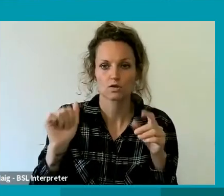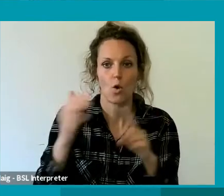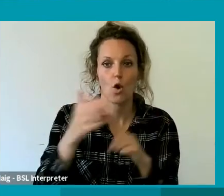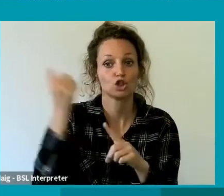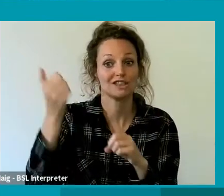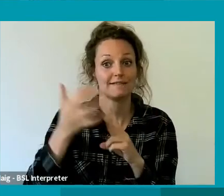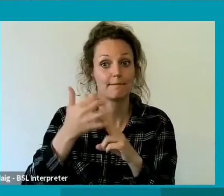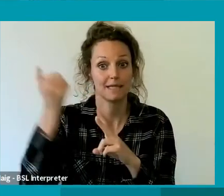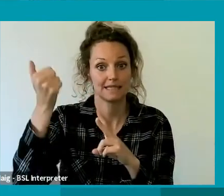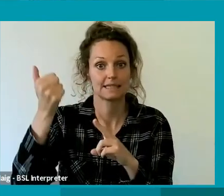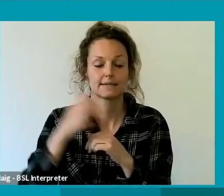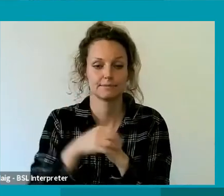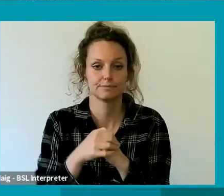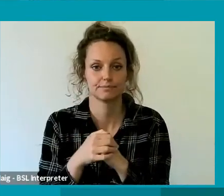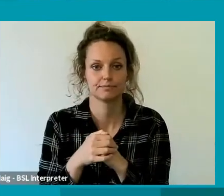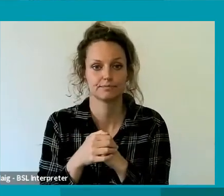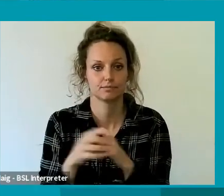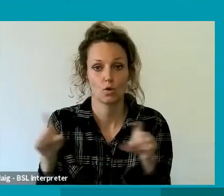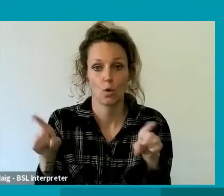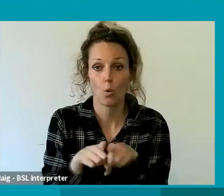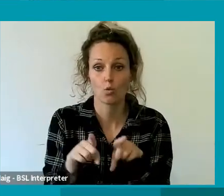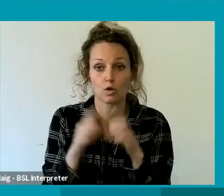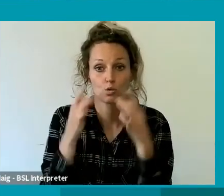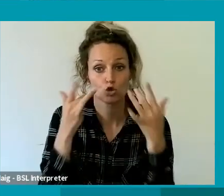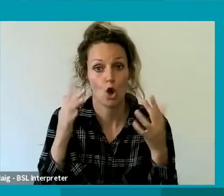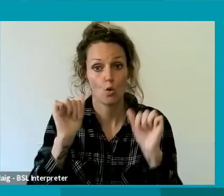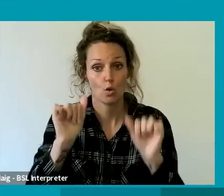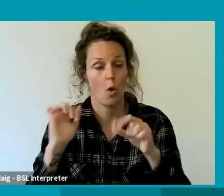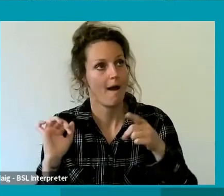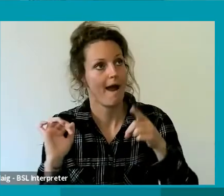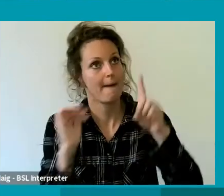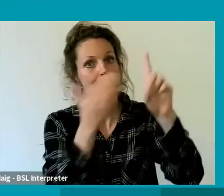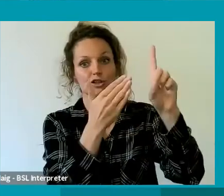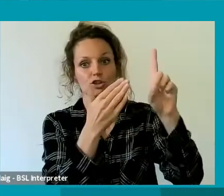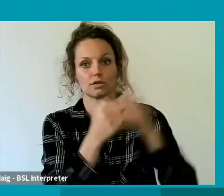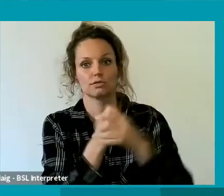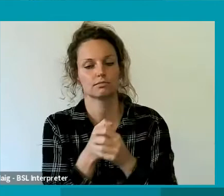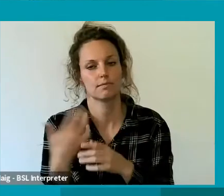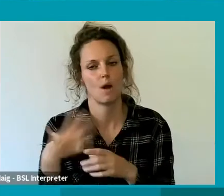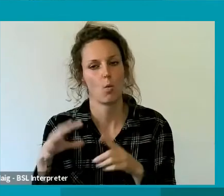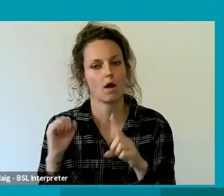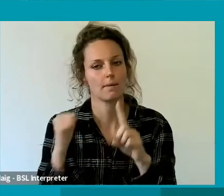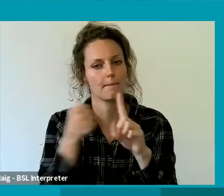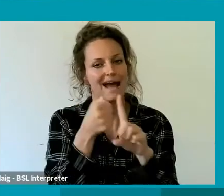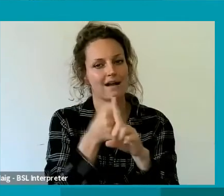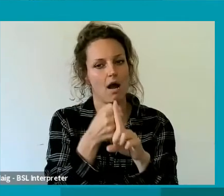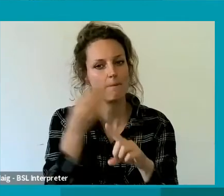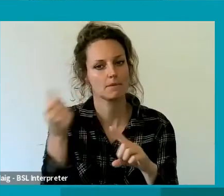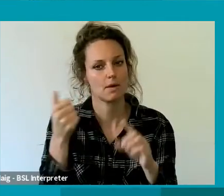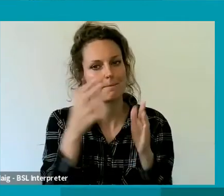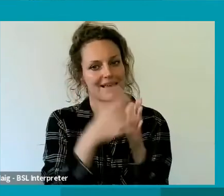You can also highlight your ambition. But you want to back it up with some examples, so don't just list